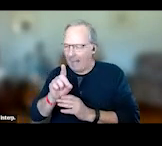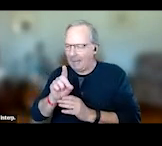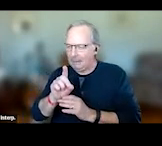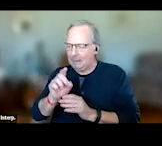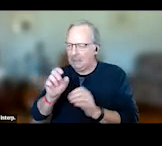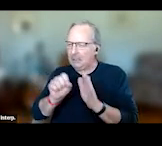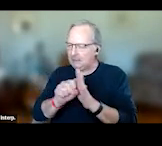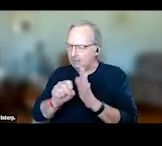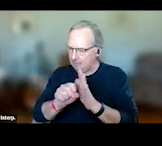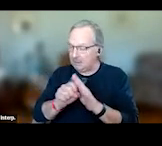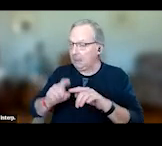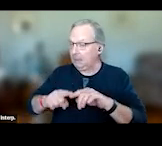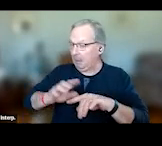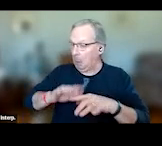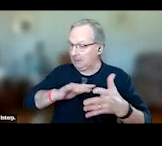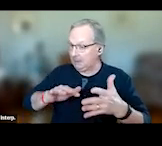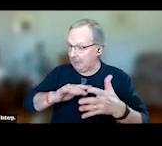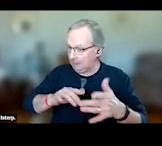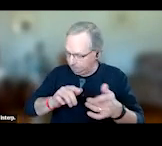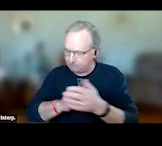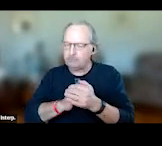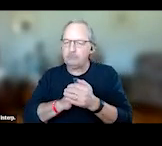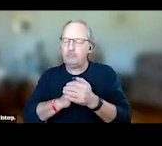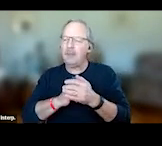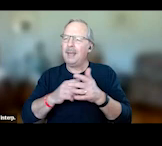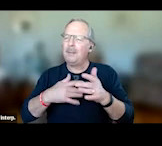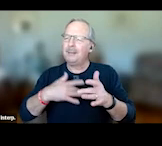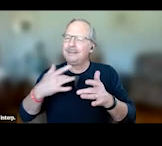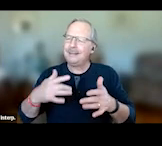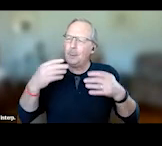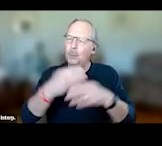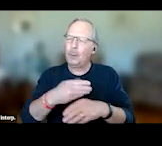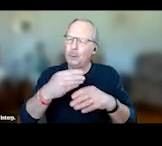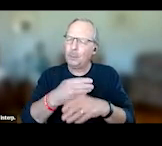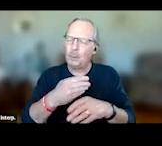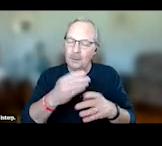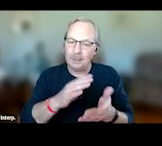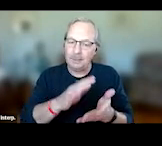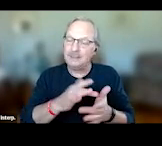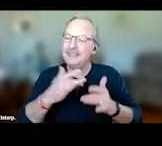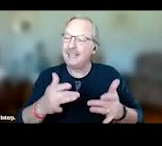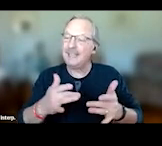Also, people don't really tend to get worse and worse. As people age they actually tend to have fewer relapses